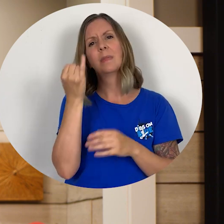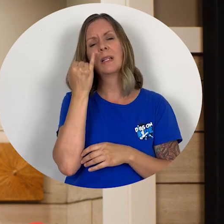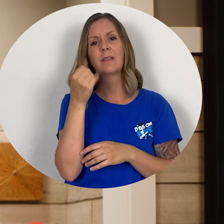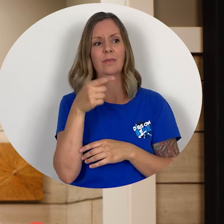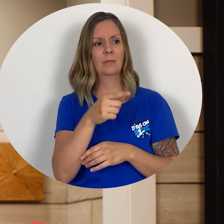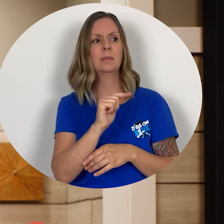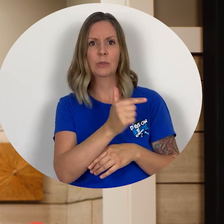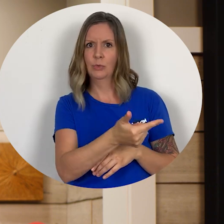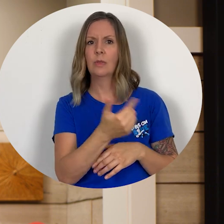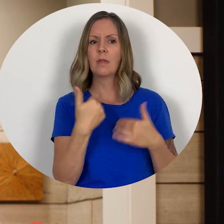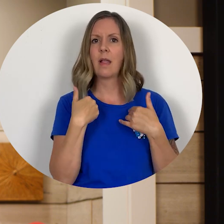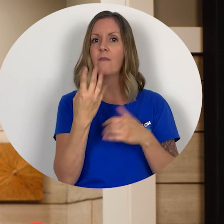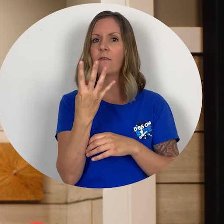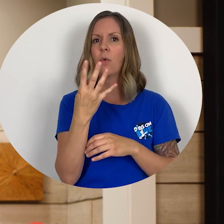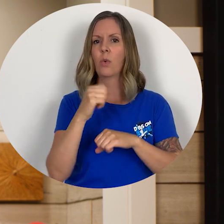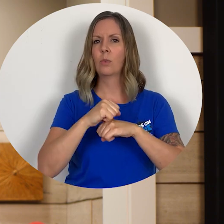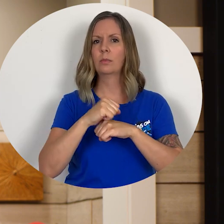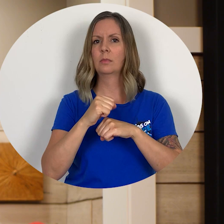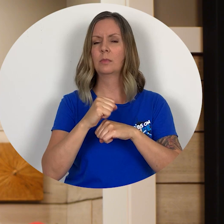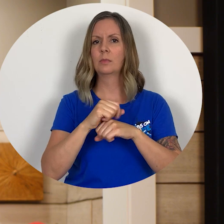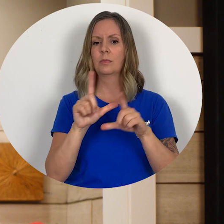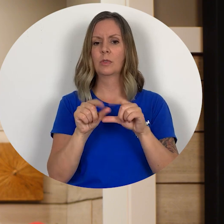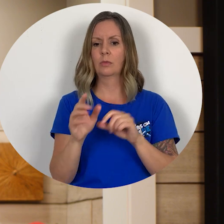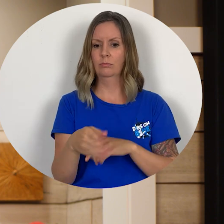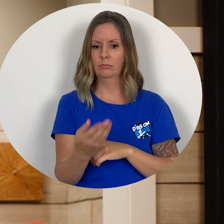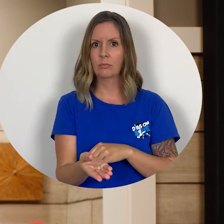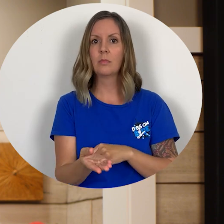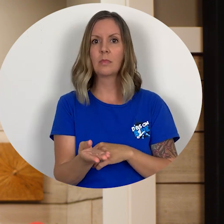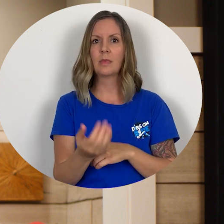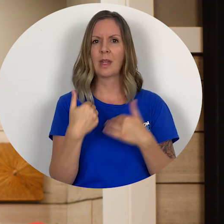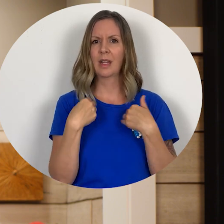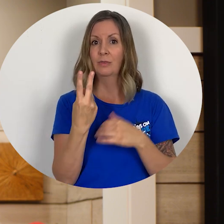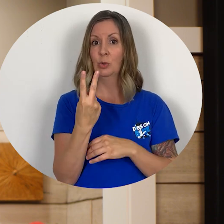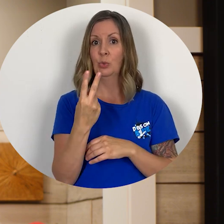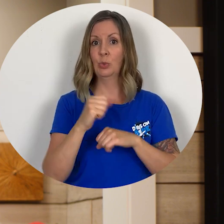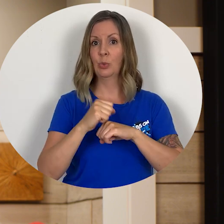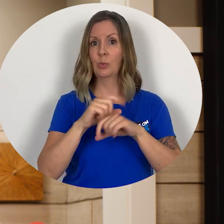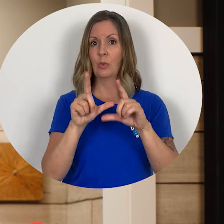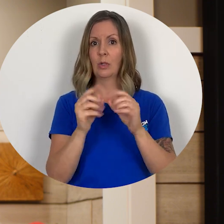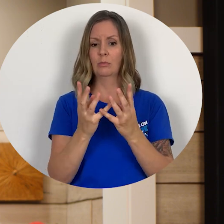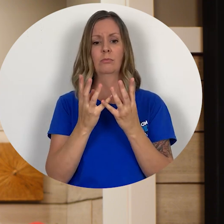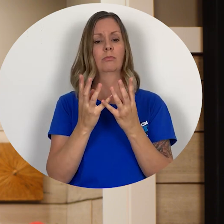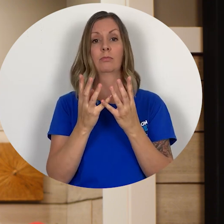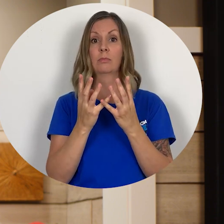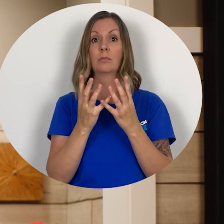Thanos has 4 of the Stones already on the table, like I have here, and then was holding